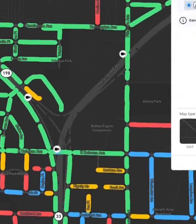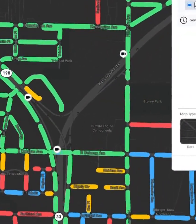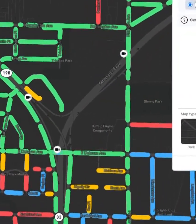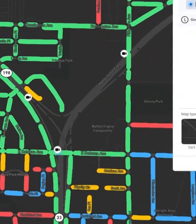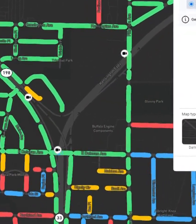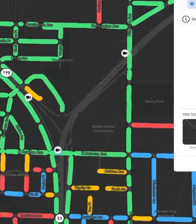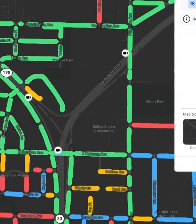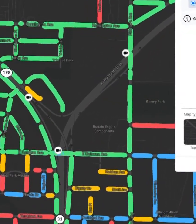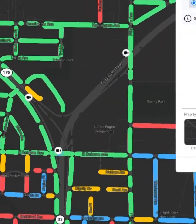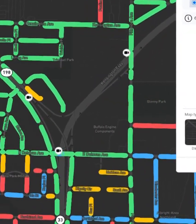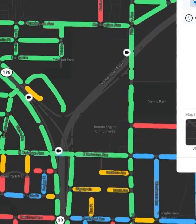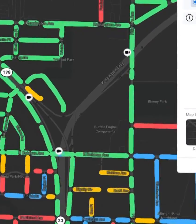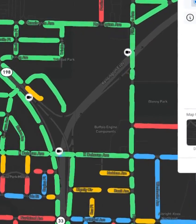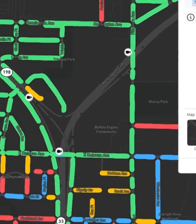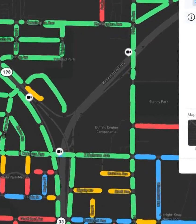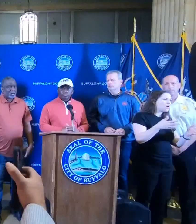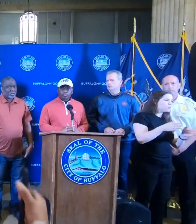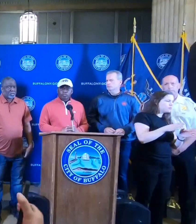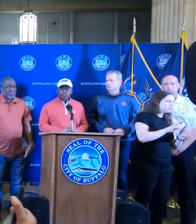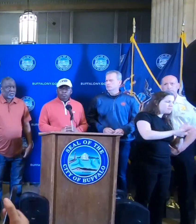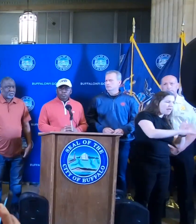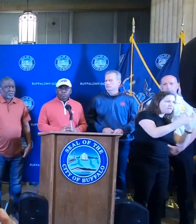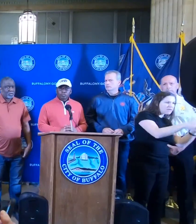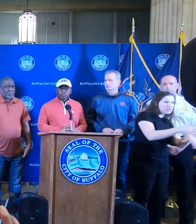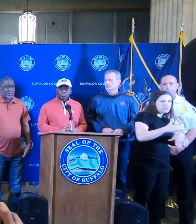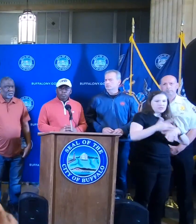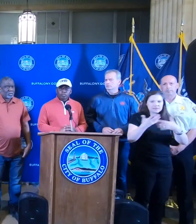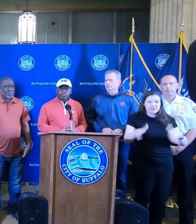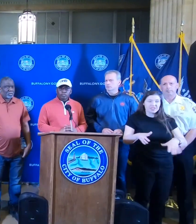it was certainly worth asking the question did the city pull the system down intentionally?